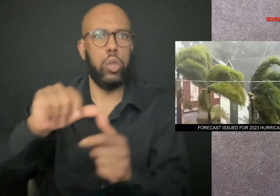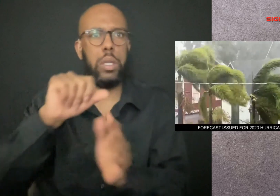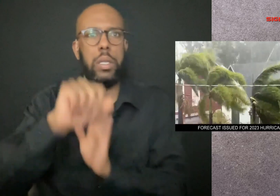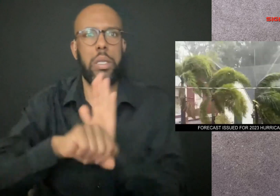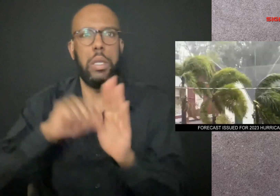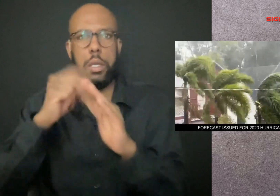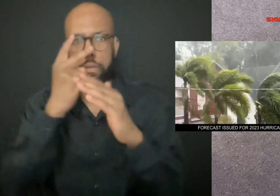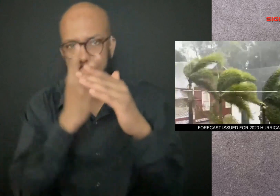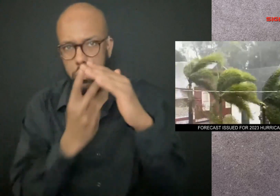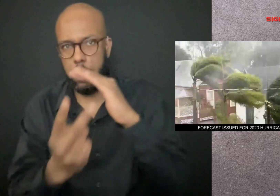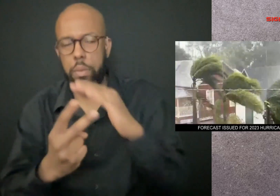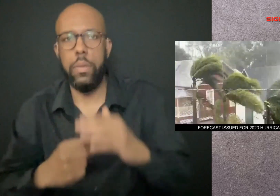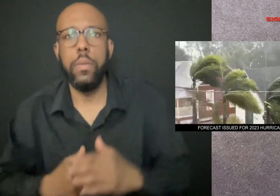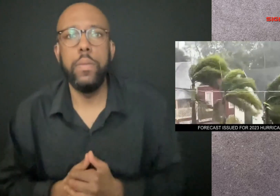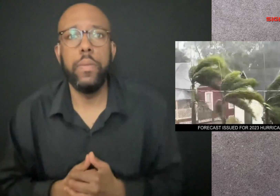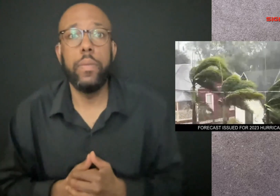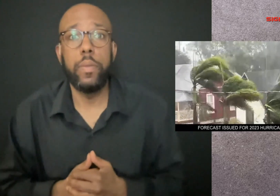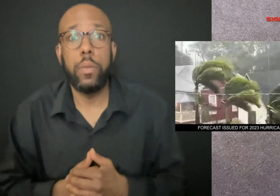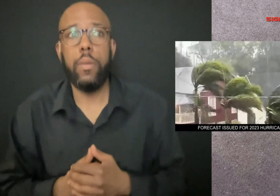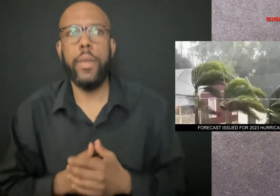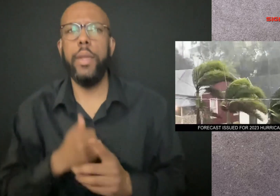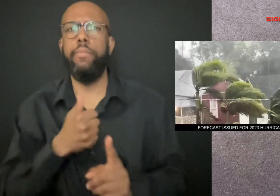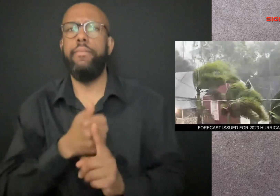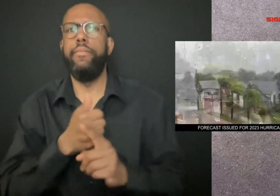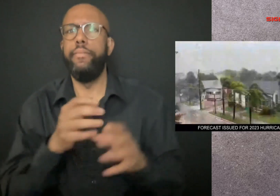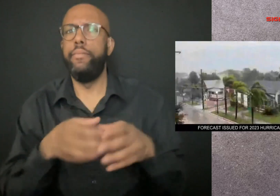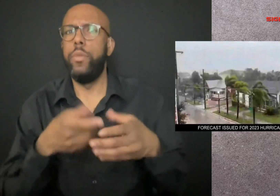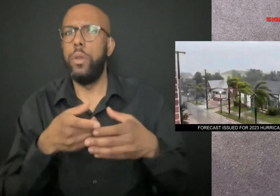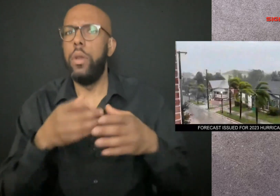the show featured a look back at Seacrest's six seasons as host